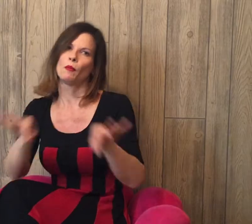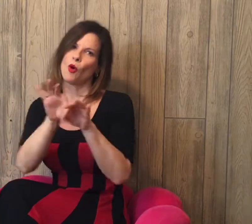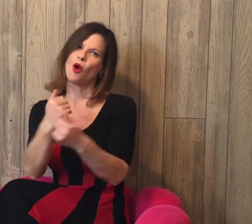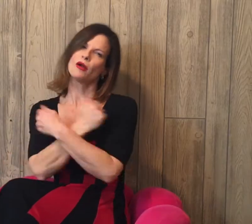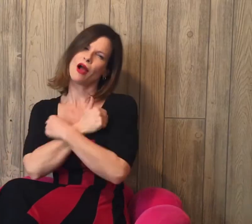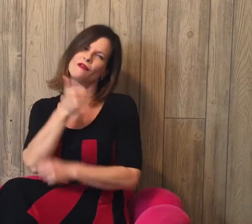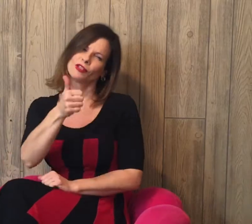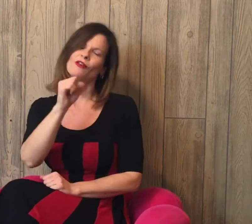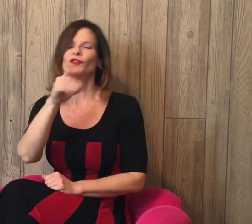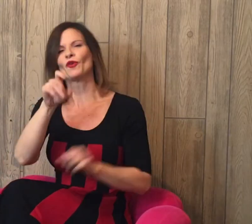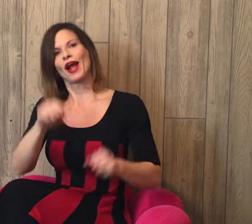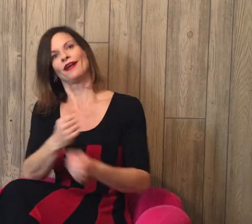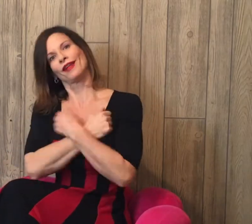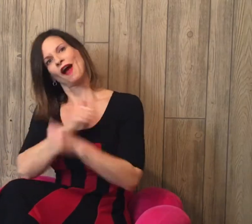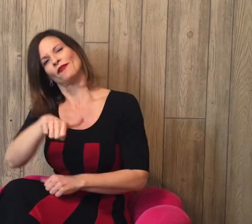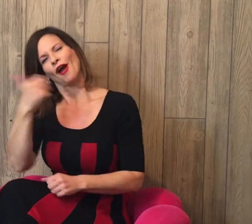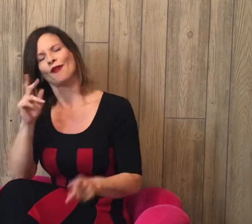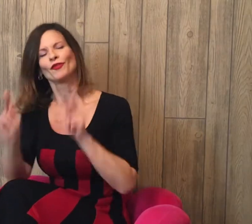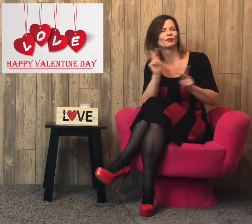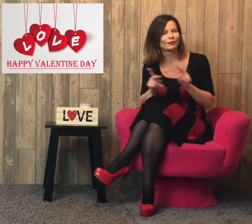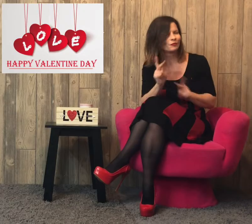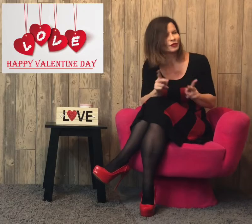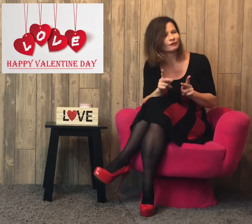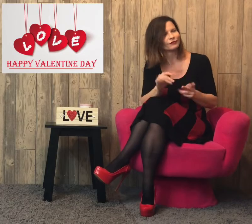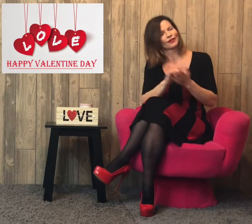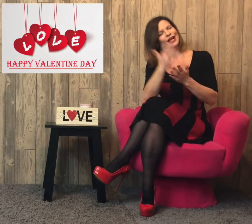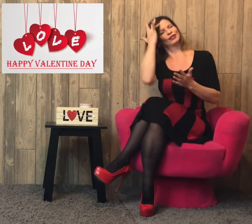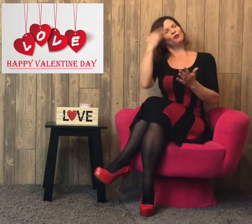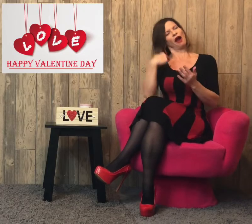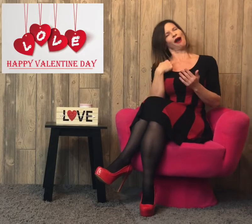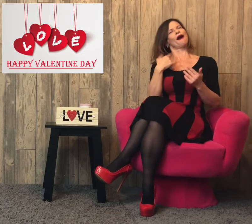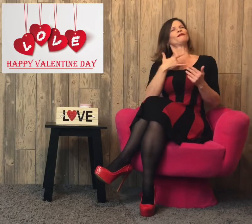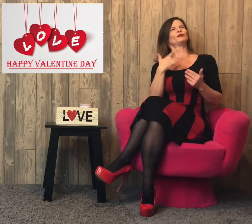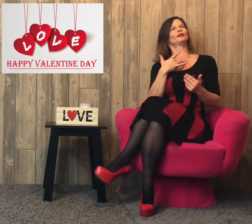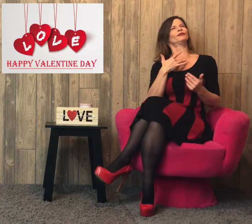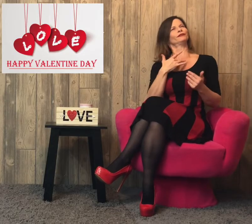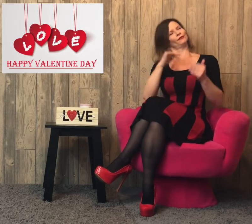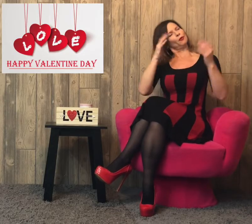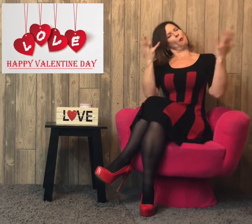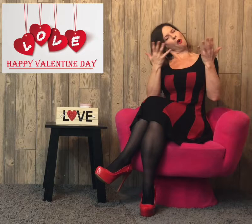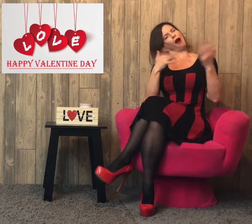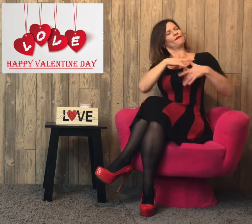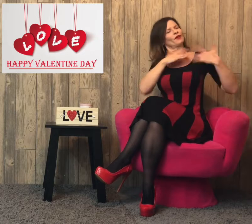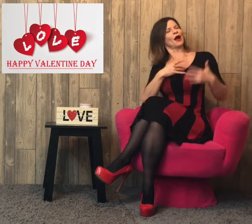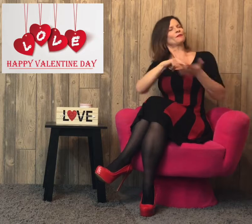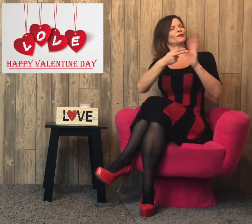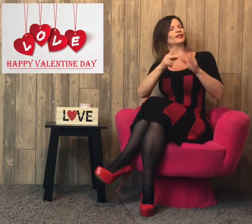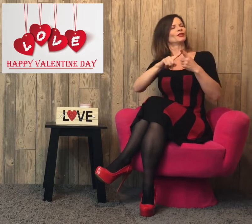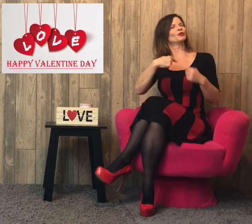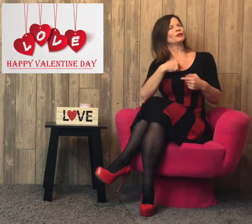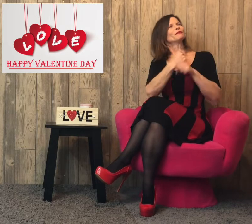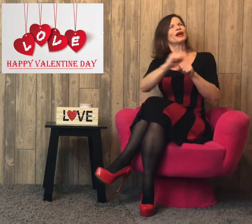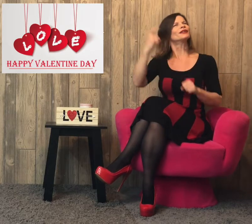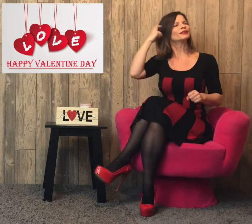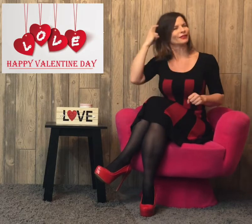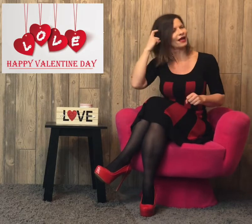It's really important to love yourself so you can love other people. And that's why I feel my definition of Valentine's Day makes sense.